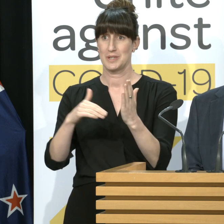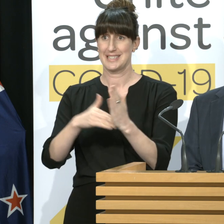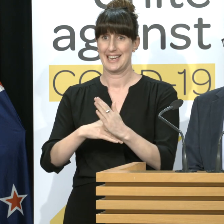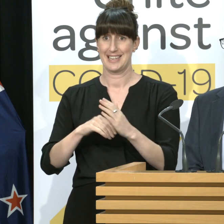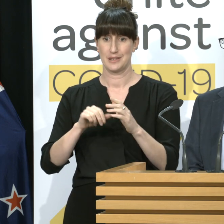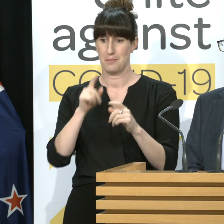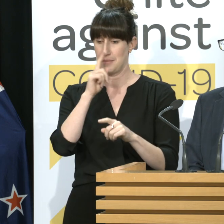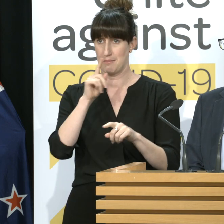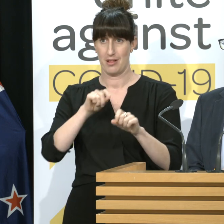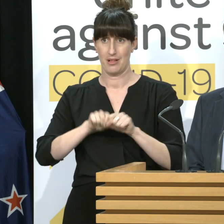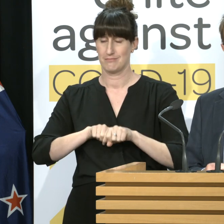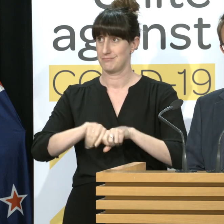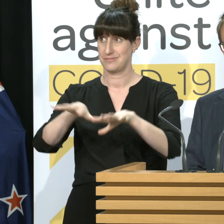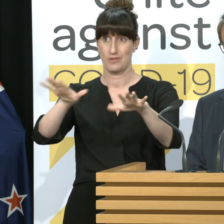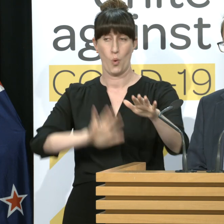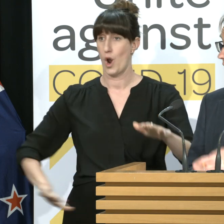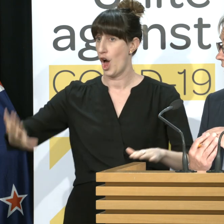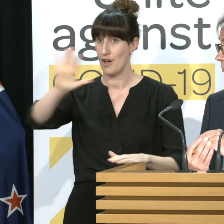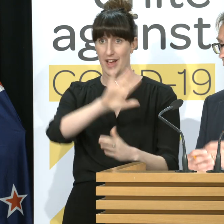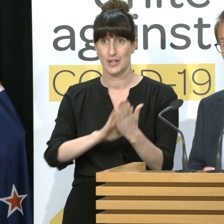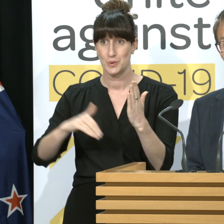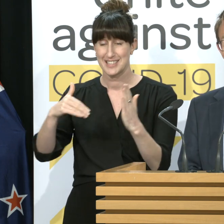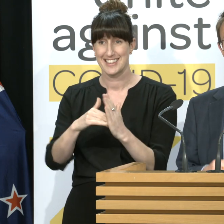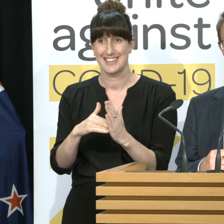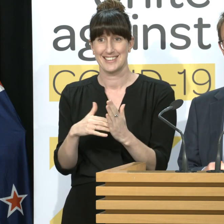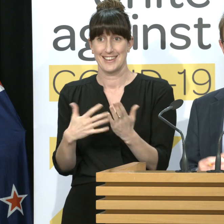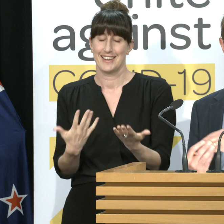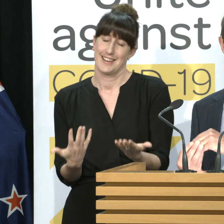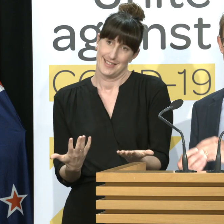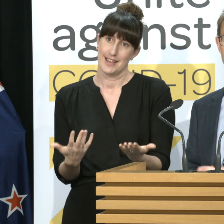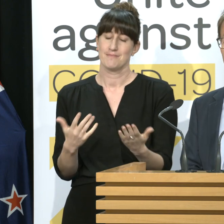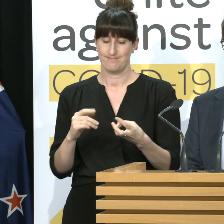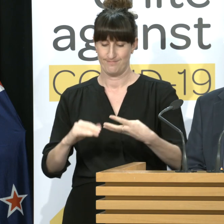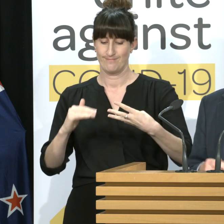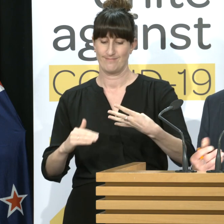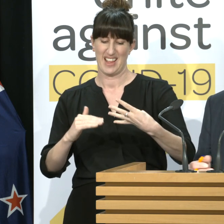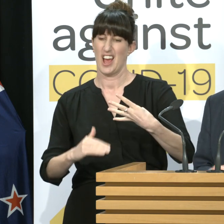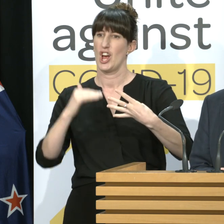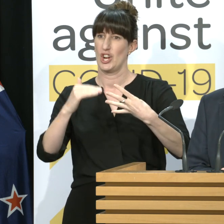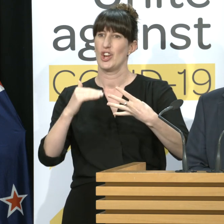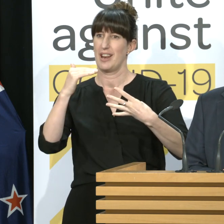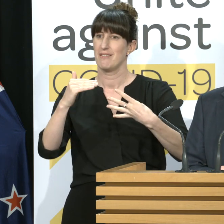And so if there is an alert level change required, and that would be a decision for cabinet to make on our advice,